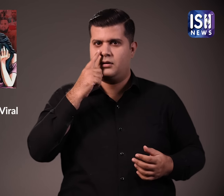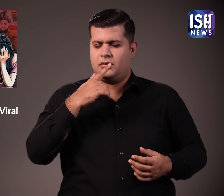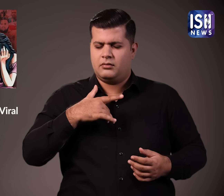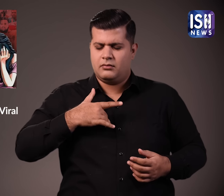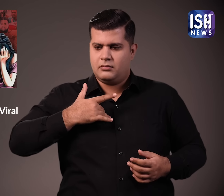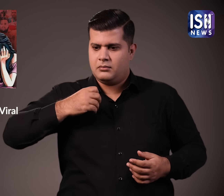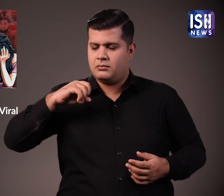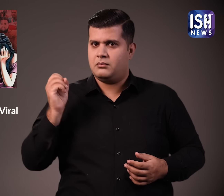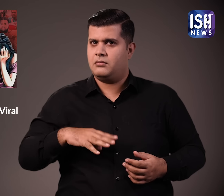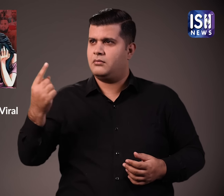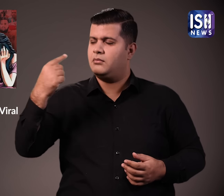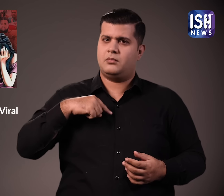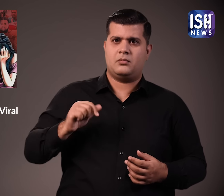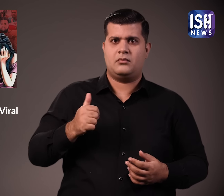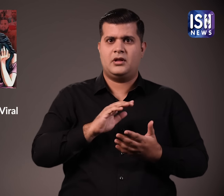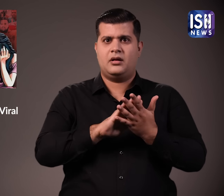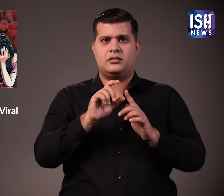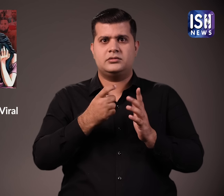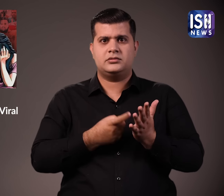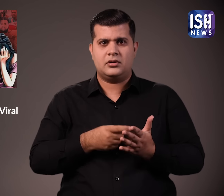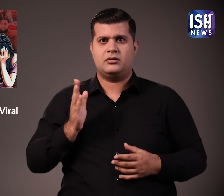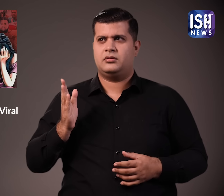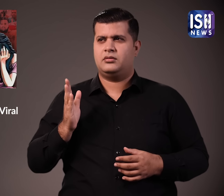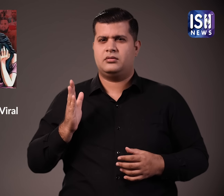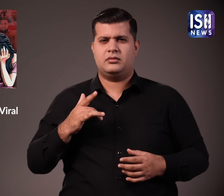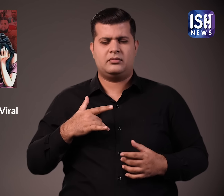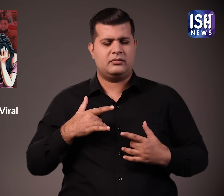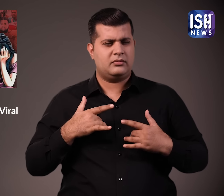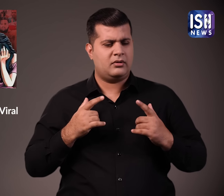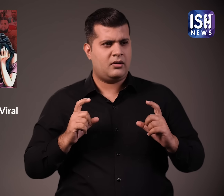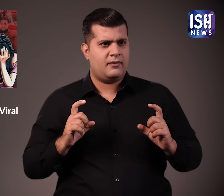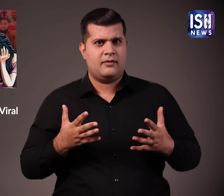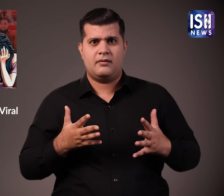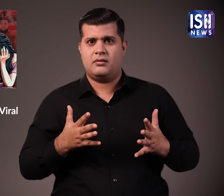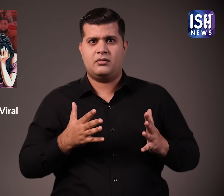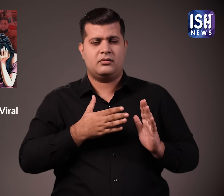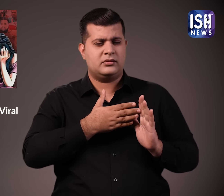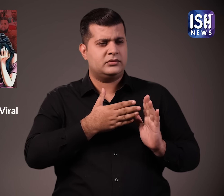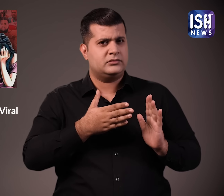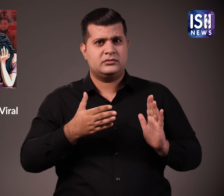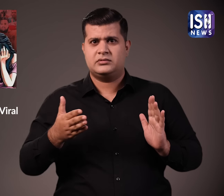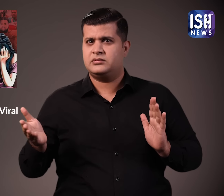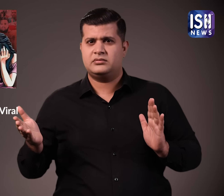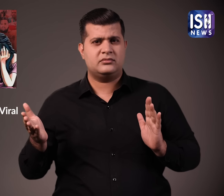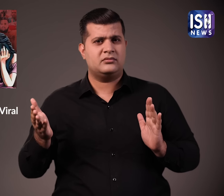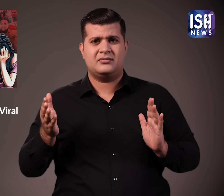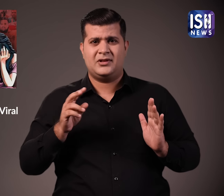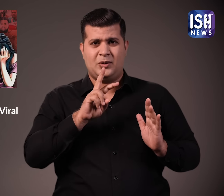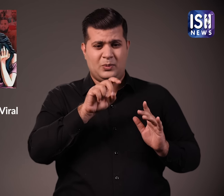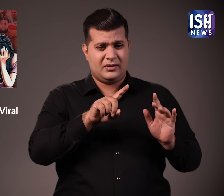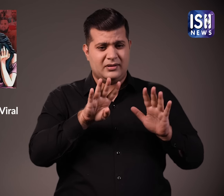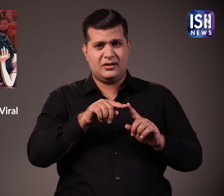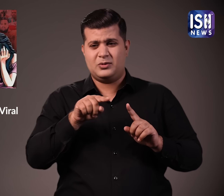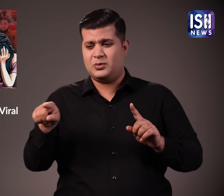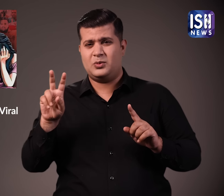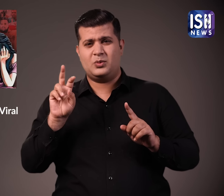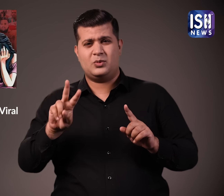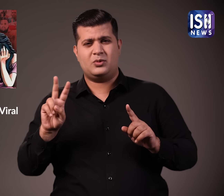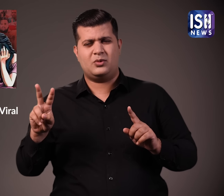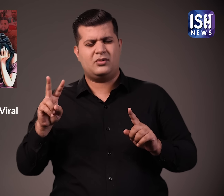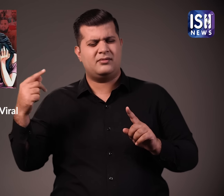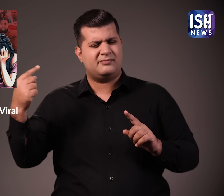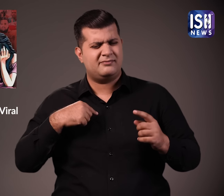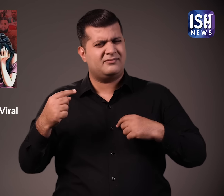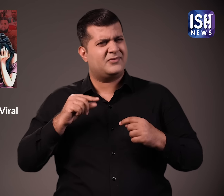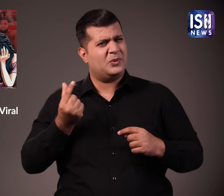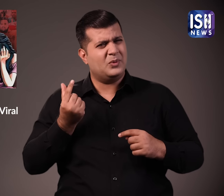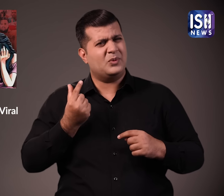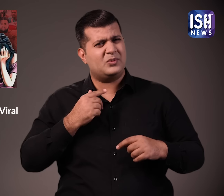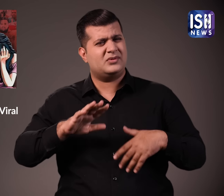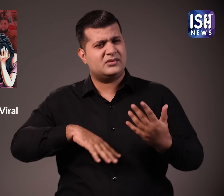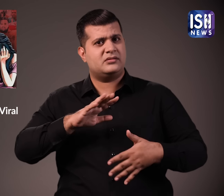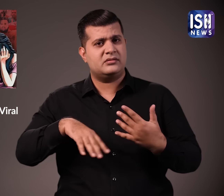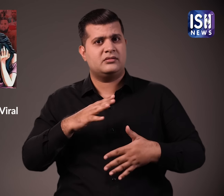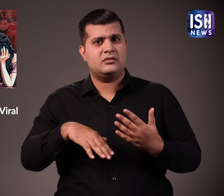The woman felt horrible. She was sexually asscualted by HD Revanna multiple time between 2019 to 2022.